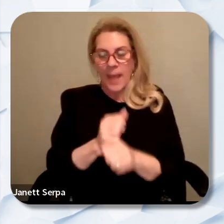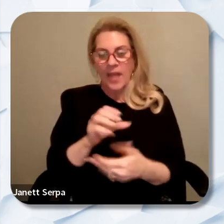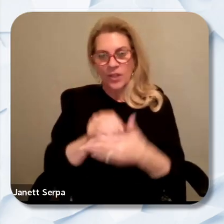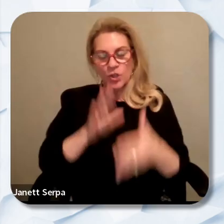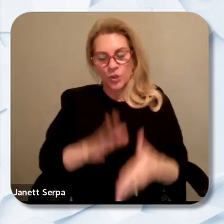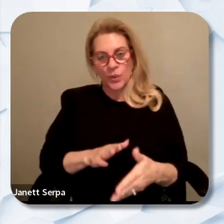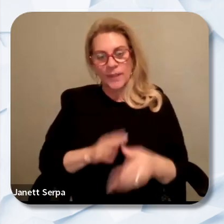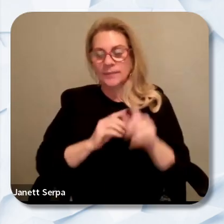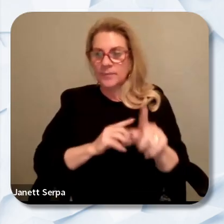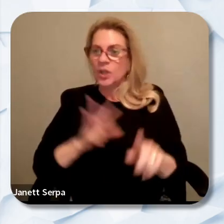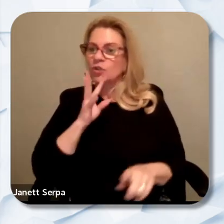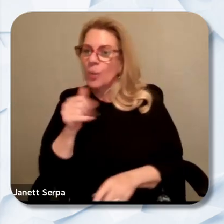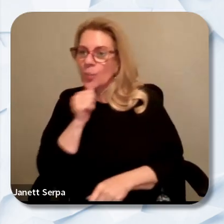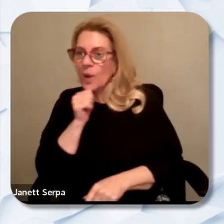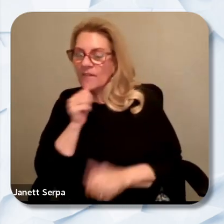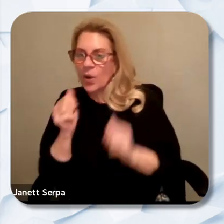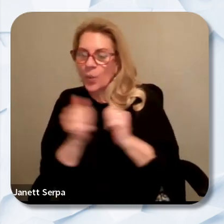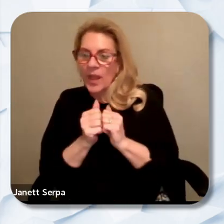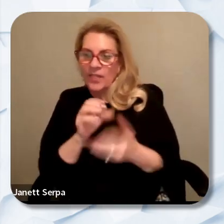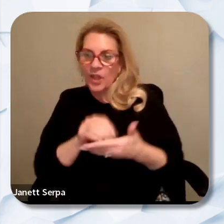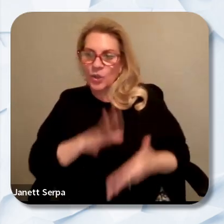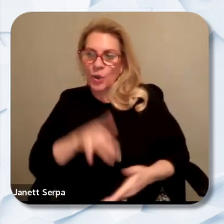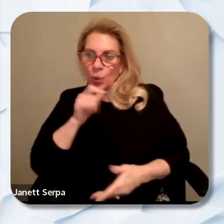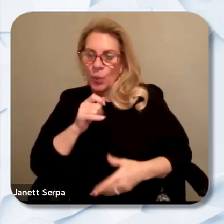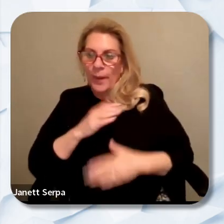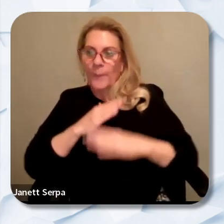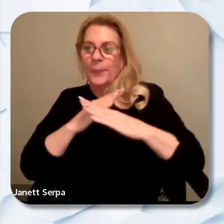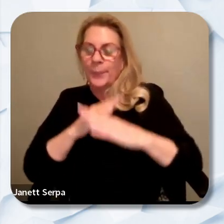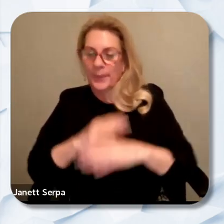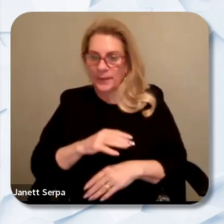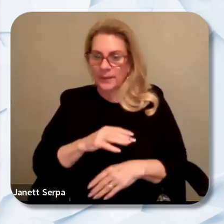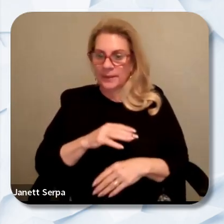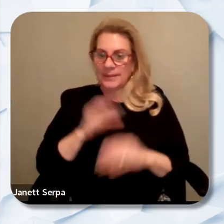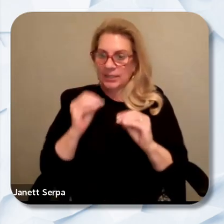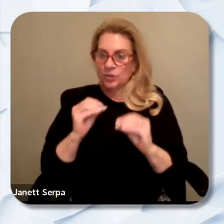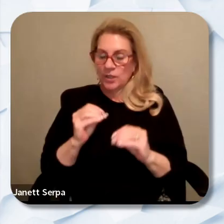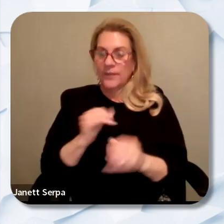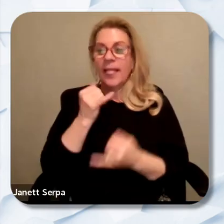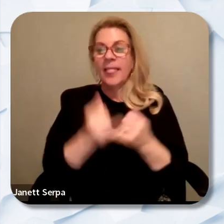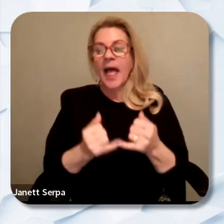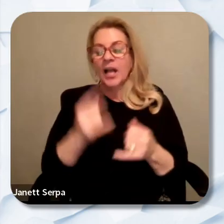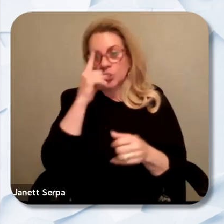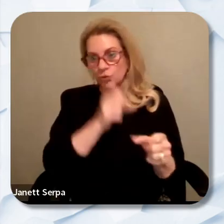and talk privately with disruptive students. And the last strategy that was recommended is to avoid